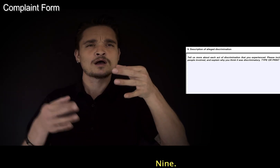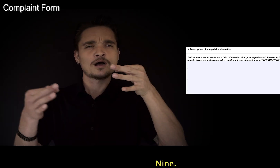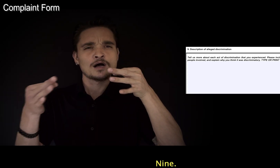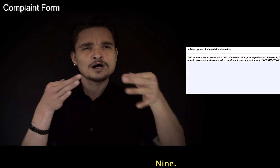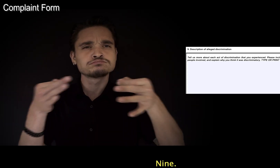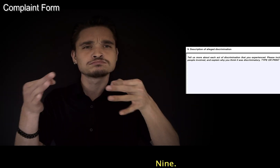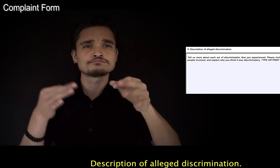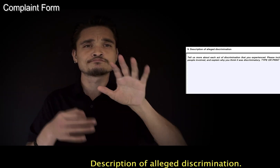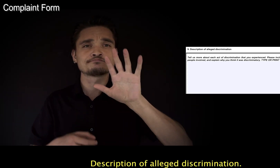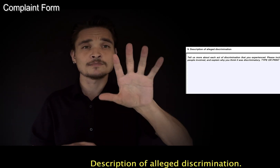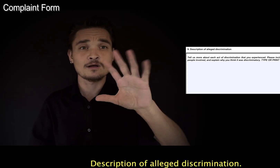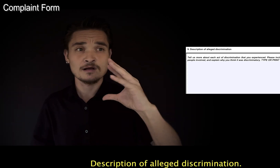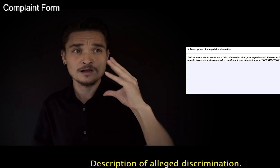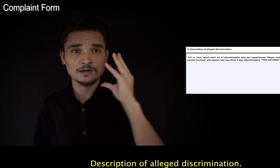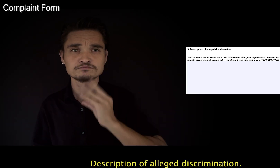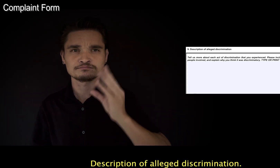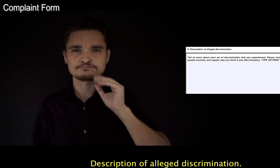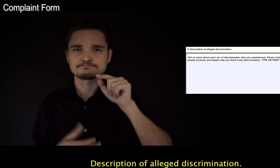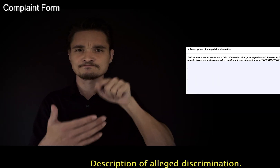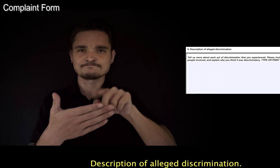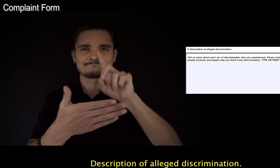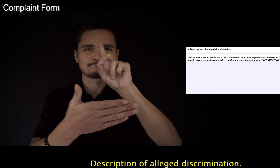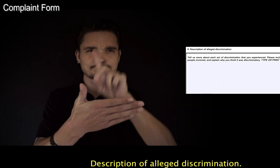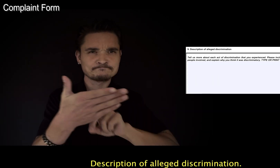Nine. Description of alleged discrimination.